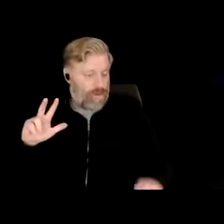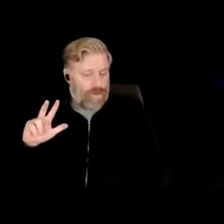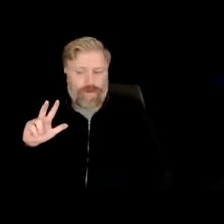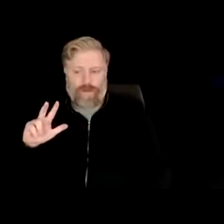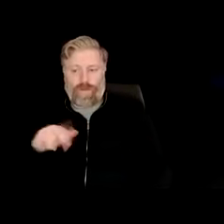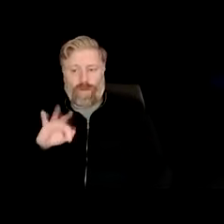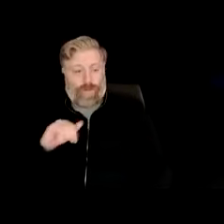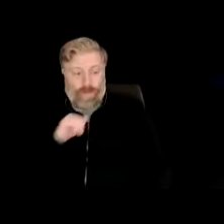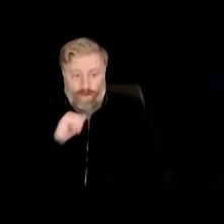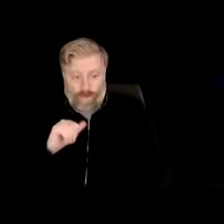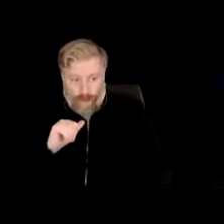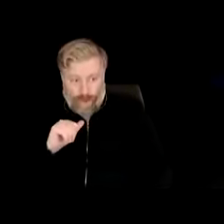then yes, they do need a fiscal sponsor.